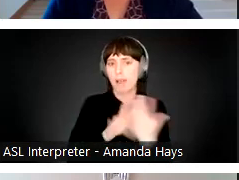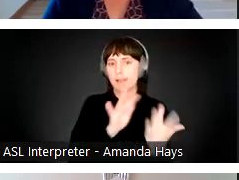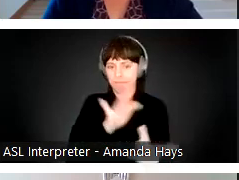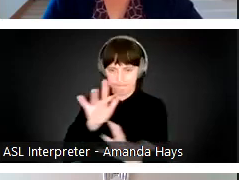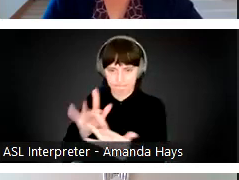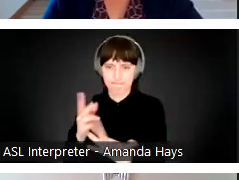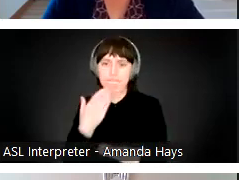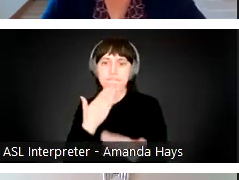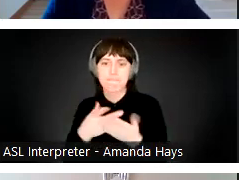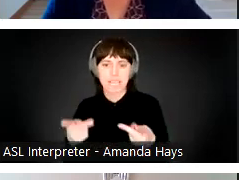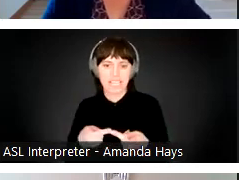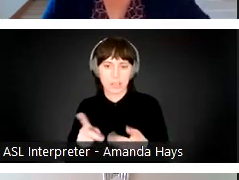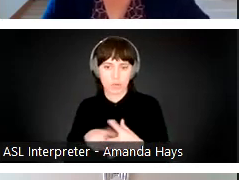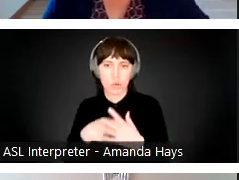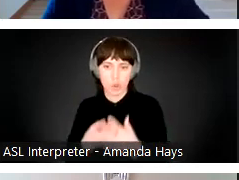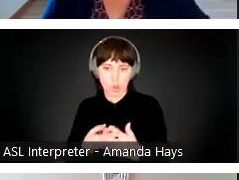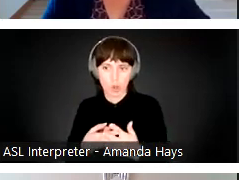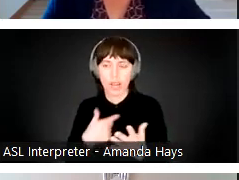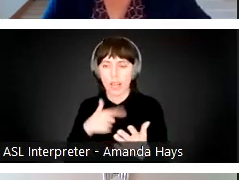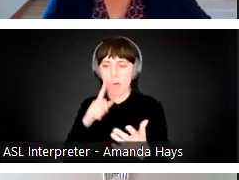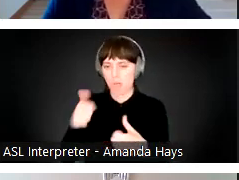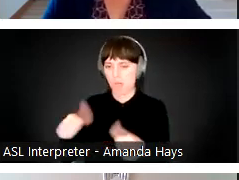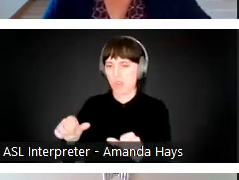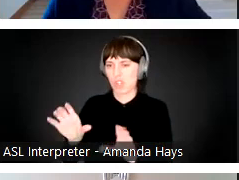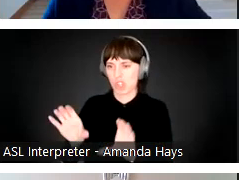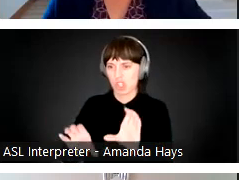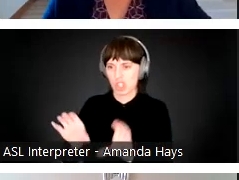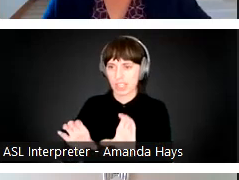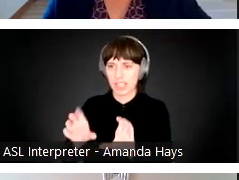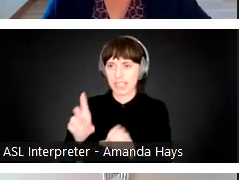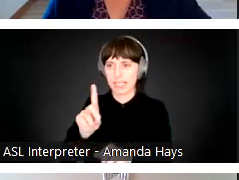to get started. And then, I'll put in the